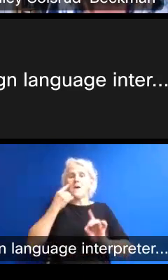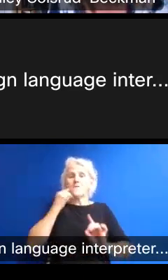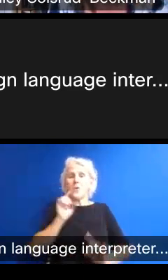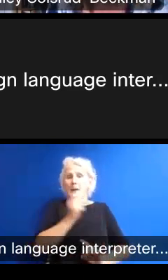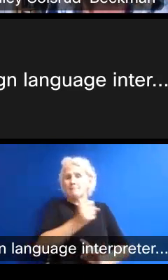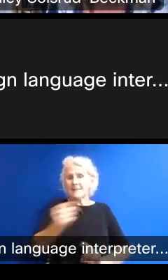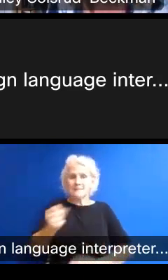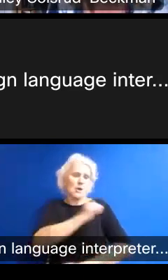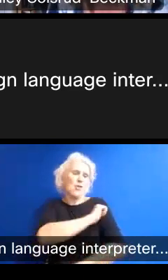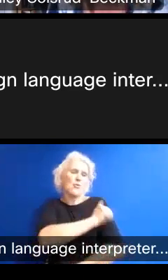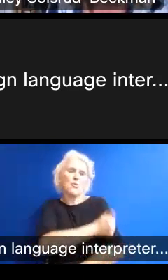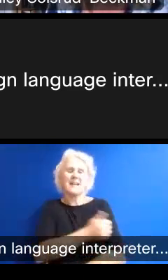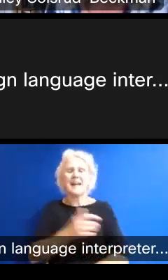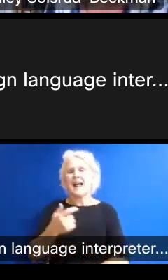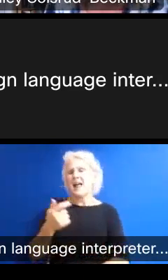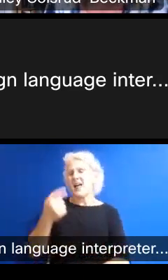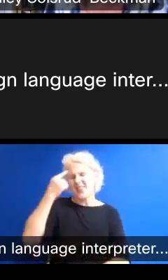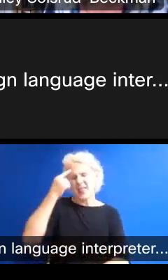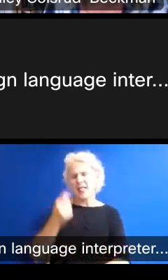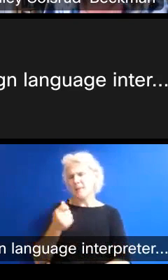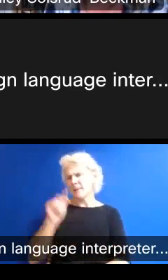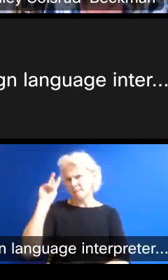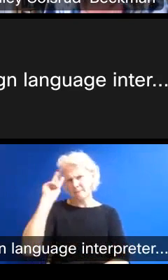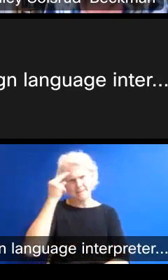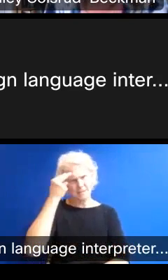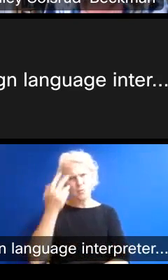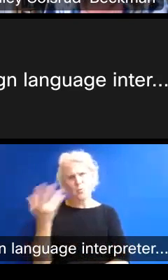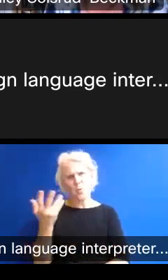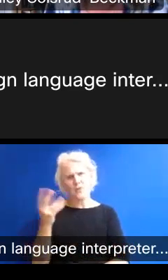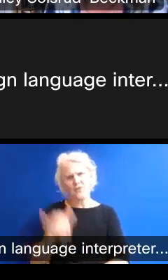that's a little bit of a misunderstanding on what placement authority actually is.